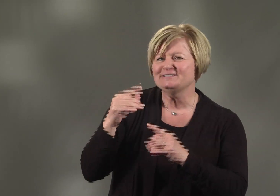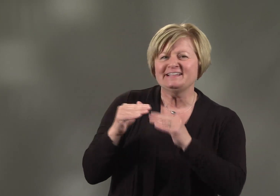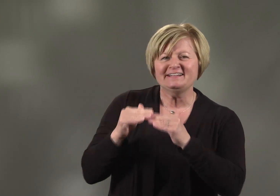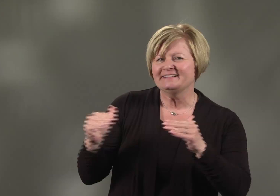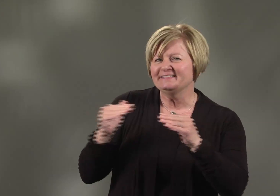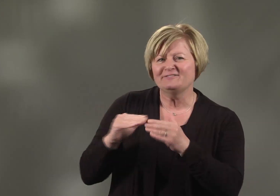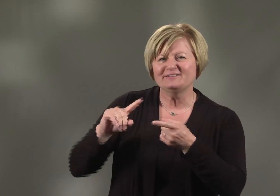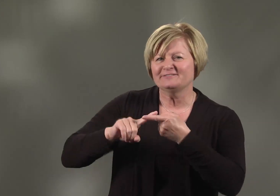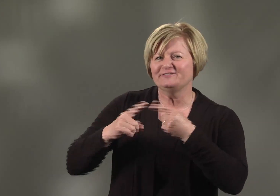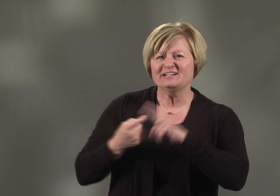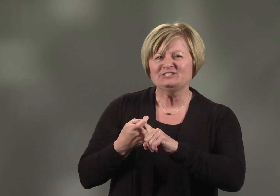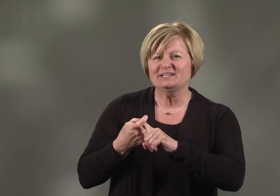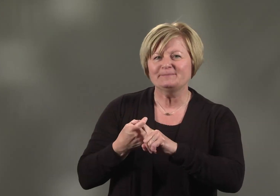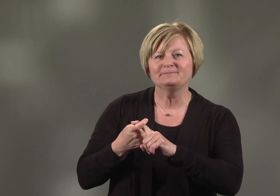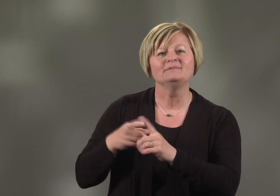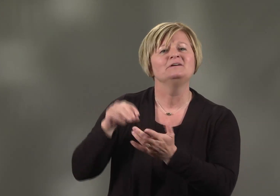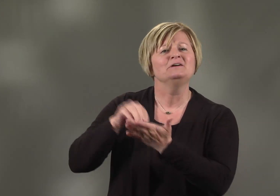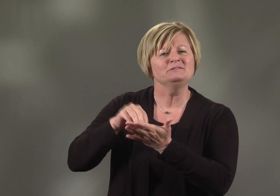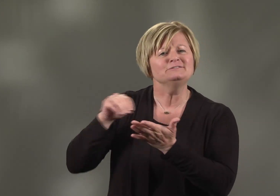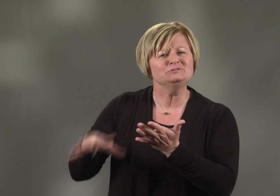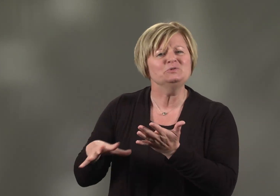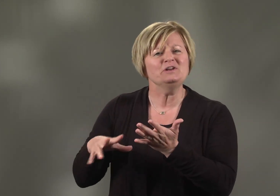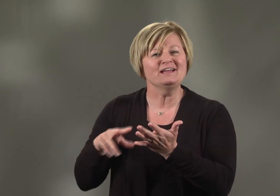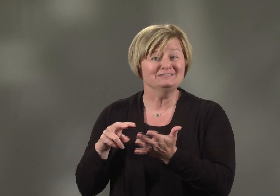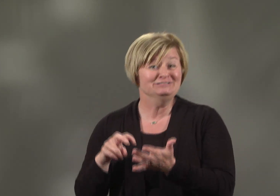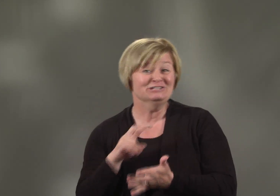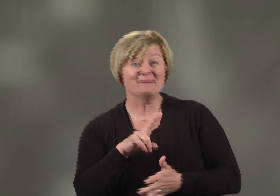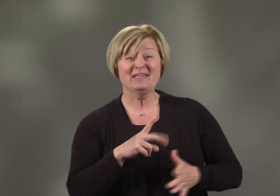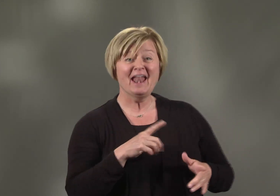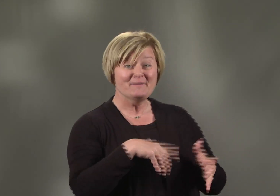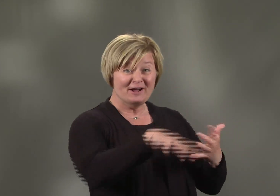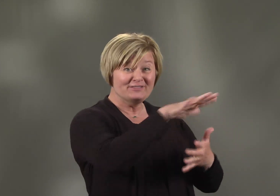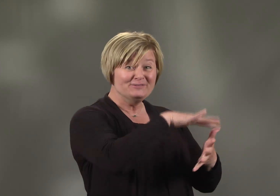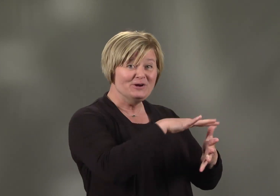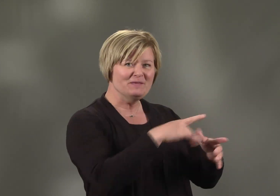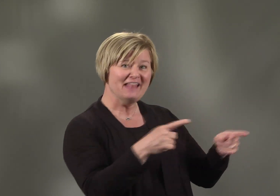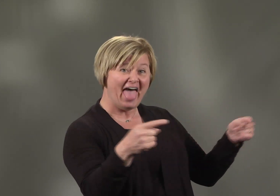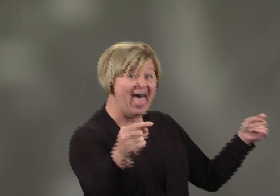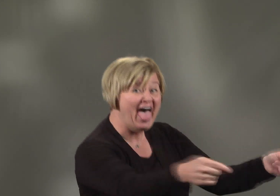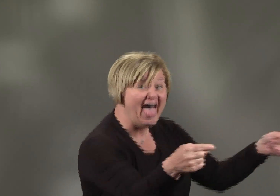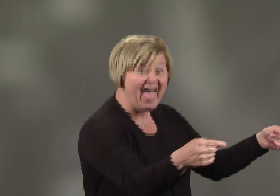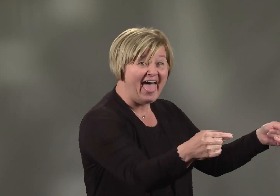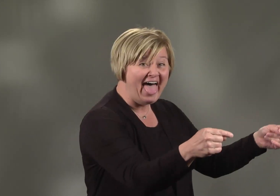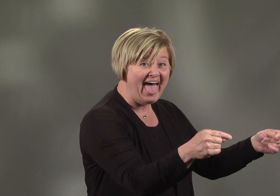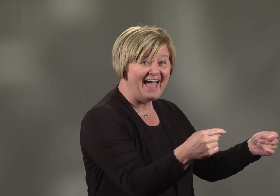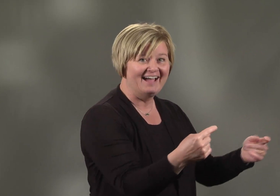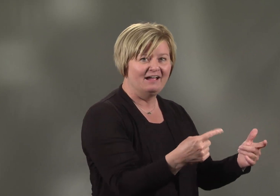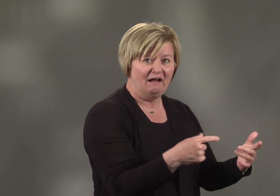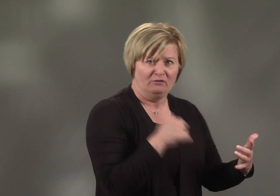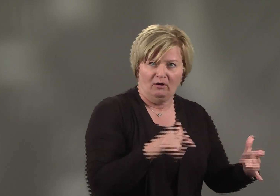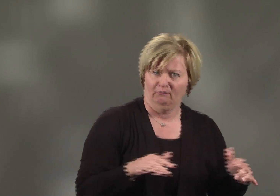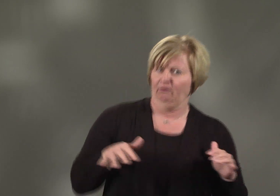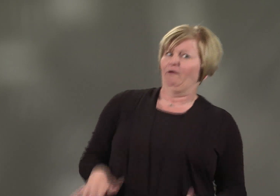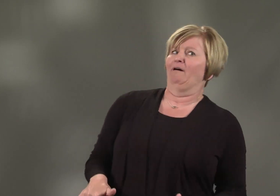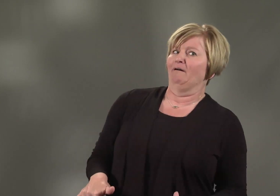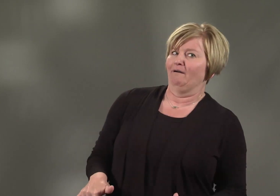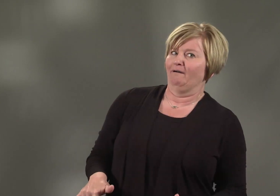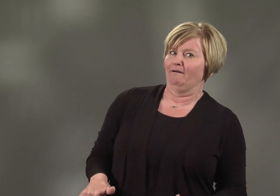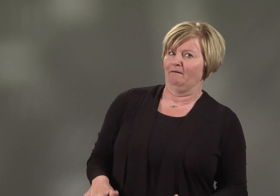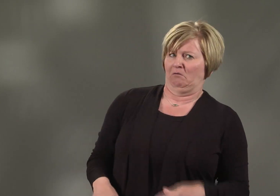Not understanding levels of friendship, the student jumped in among the group of girls and started doing jumper cables on one of the girls.